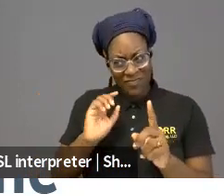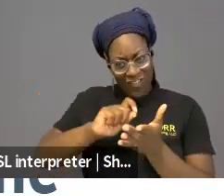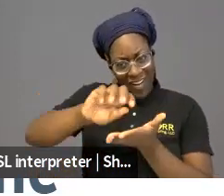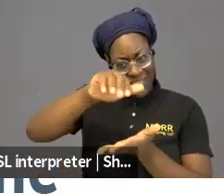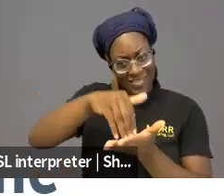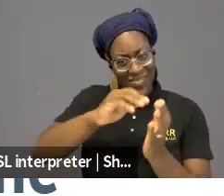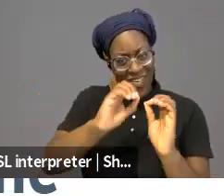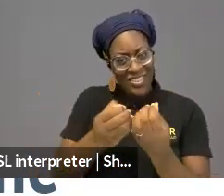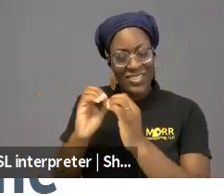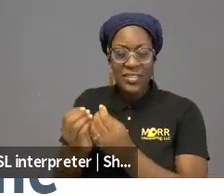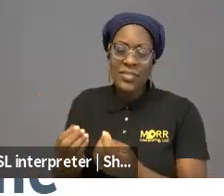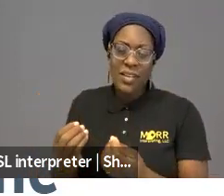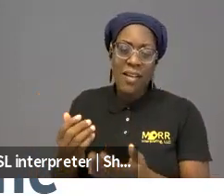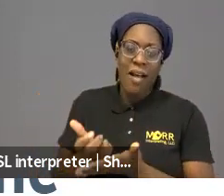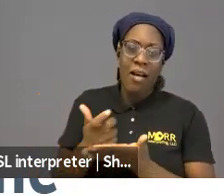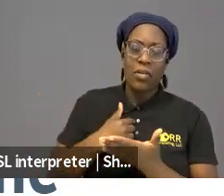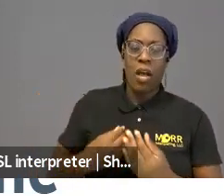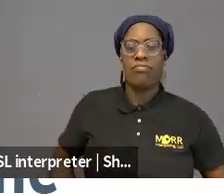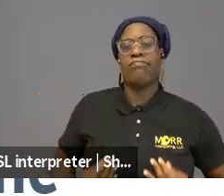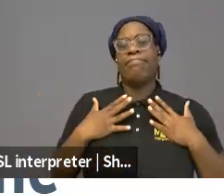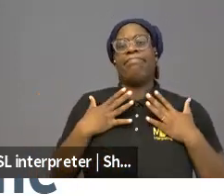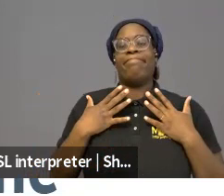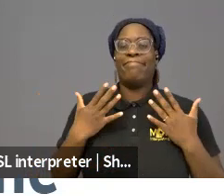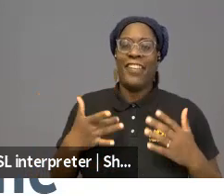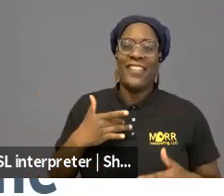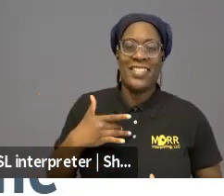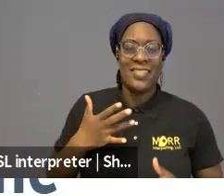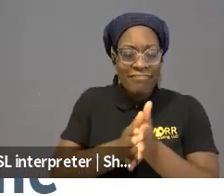me and my passion to take on new challenges and try new things in my writing center.